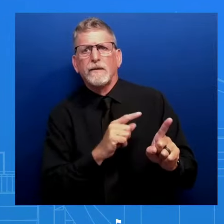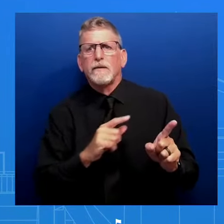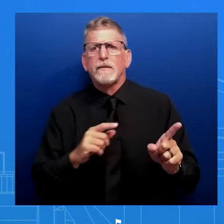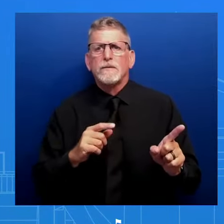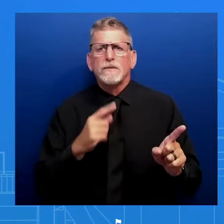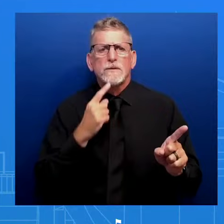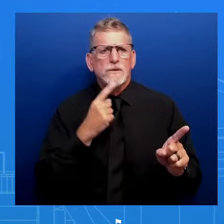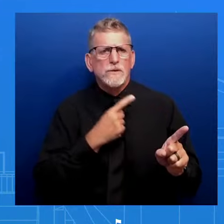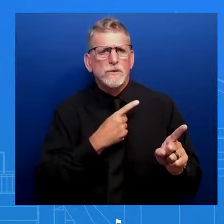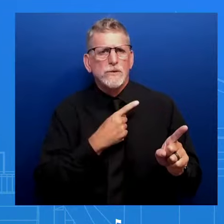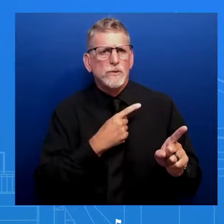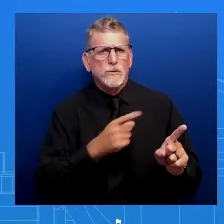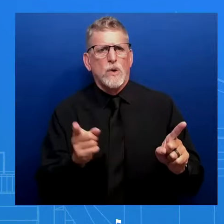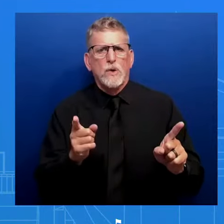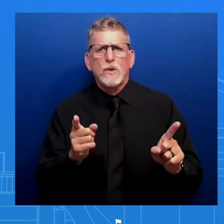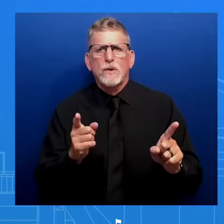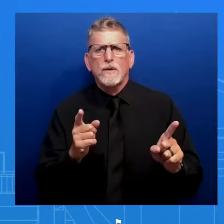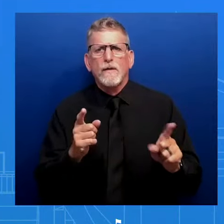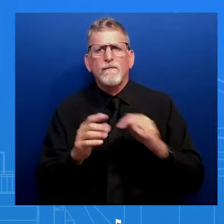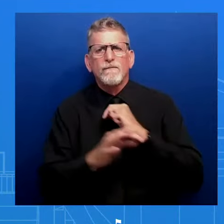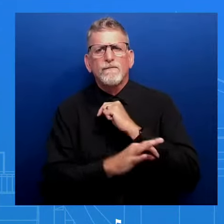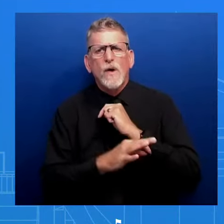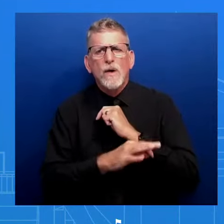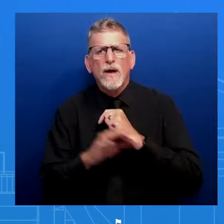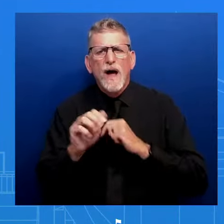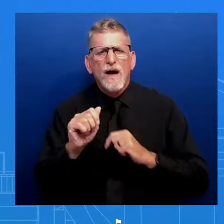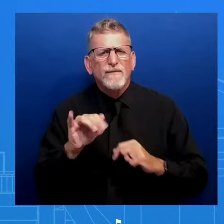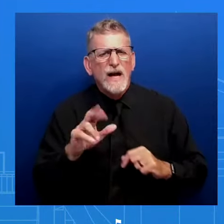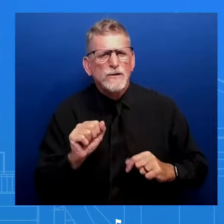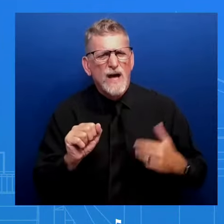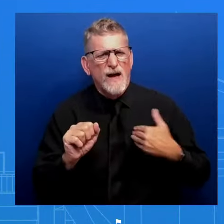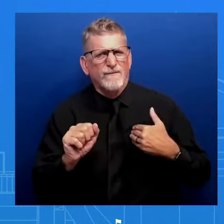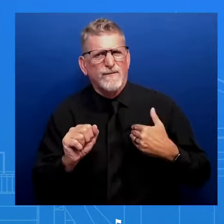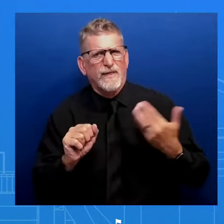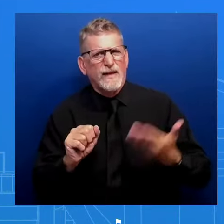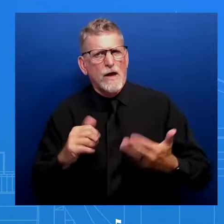that he was very concerned about these African nations, these third-world nations